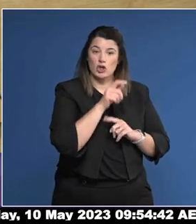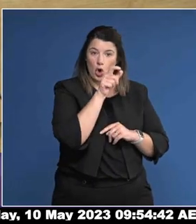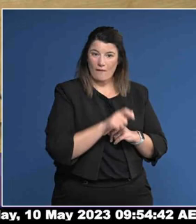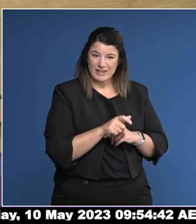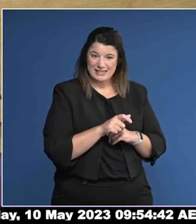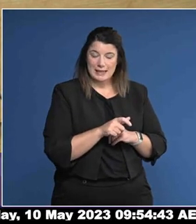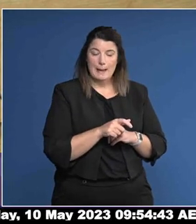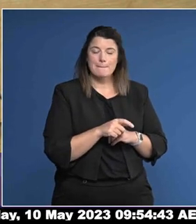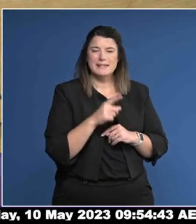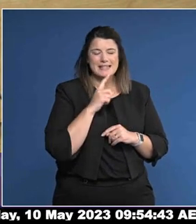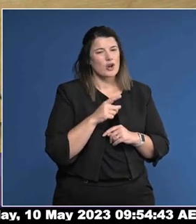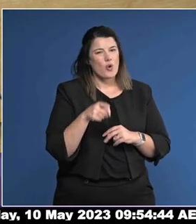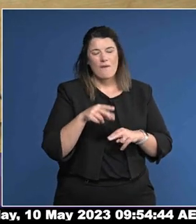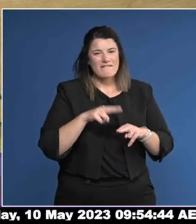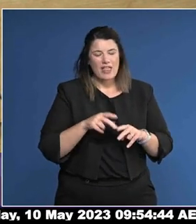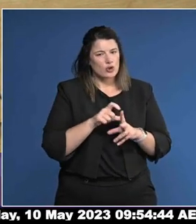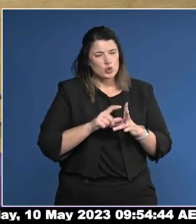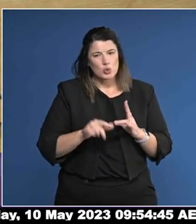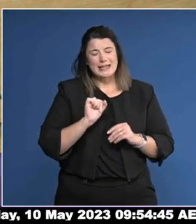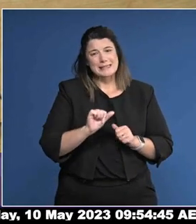"... his absolute best and he loved Kaleb and Jonathon."